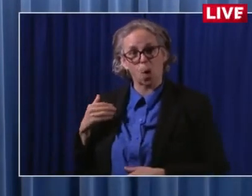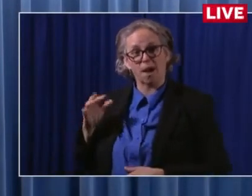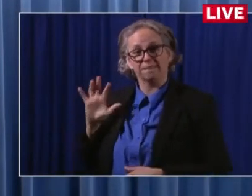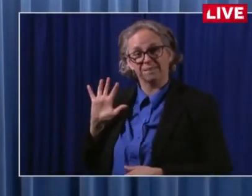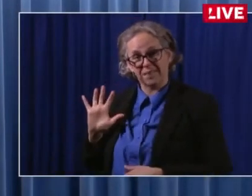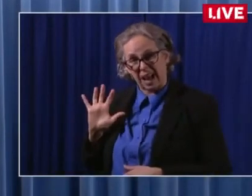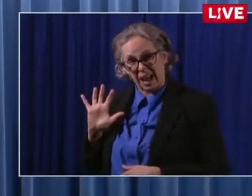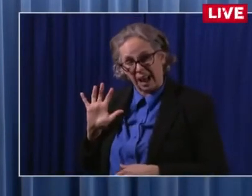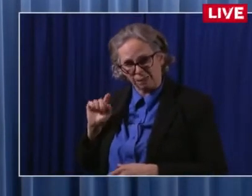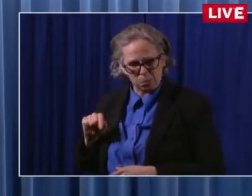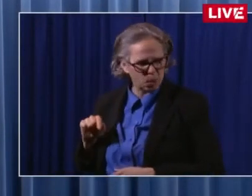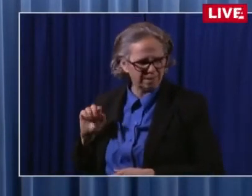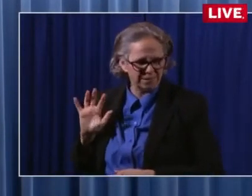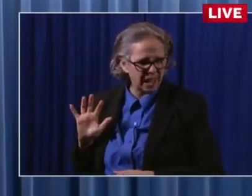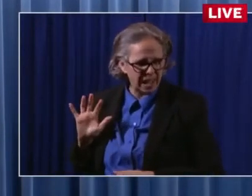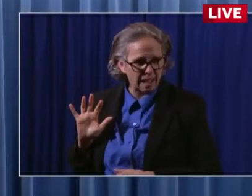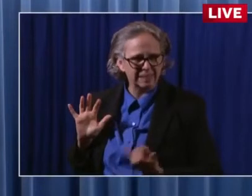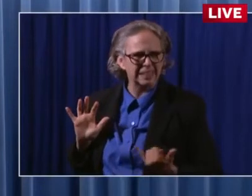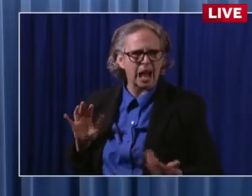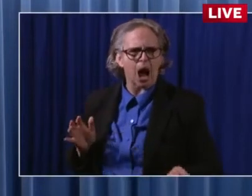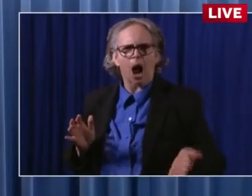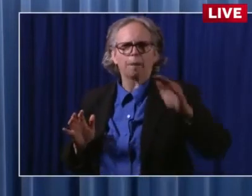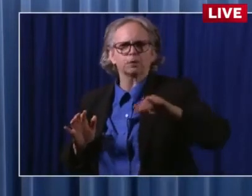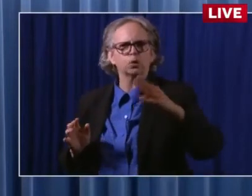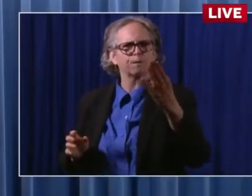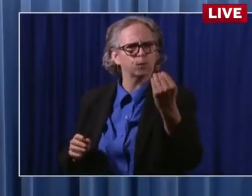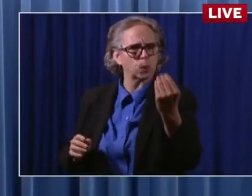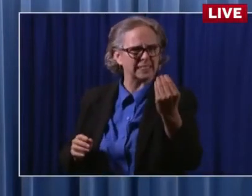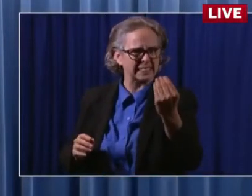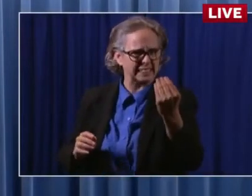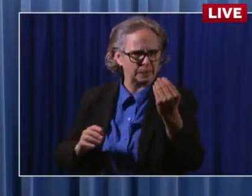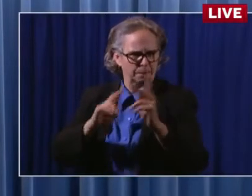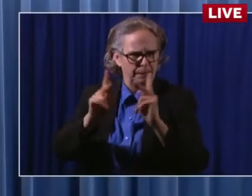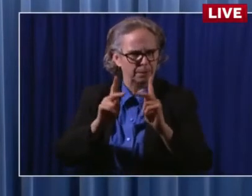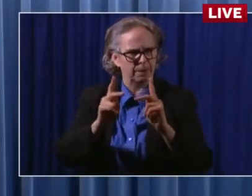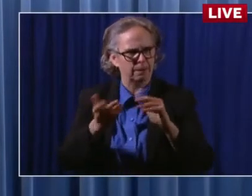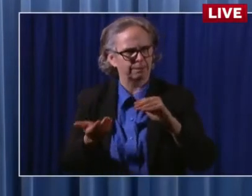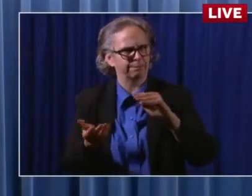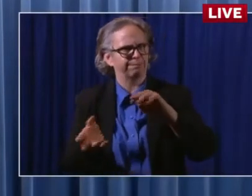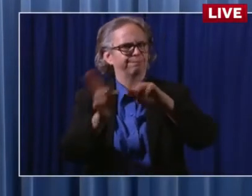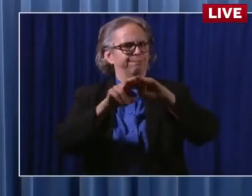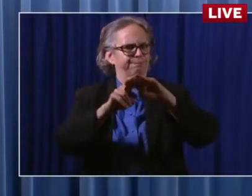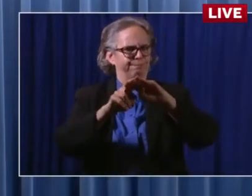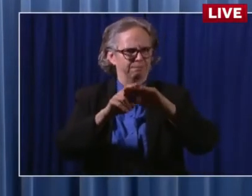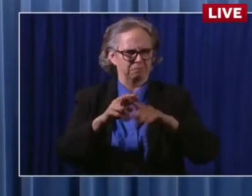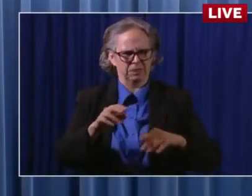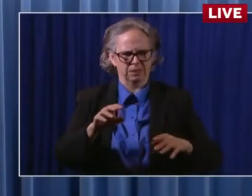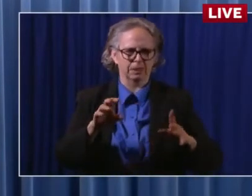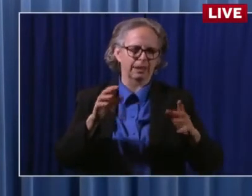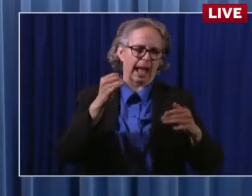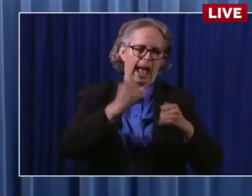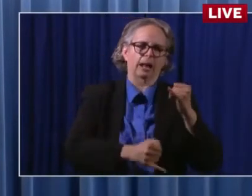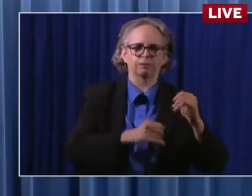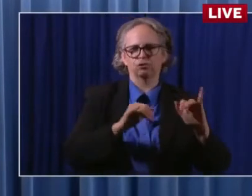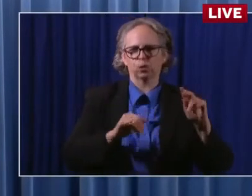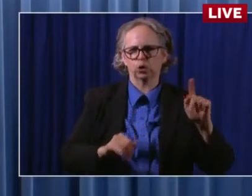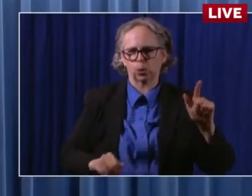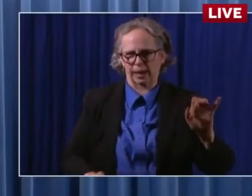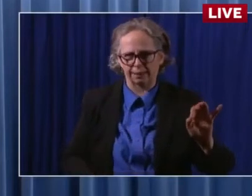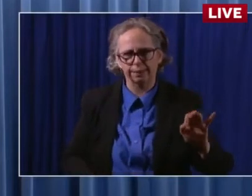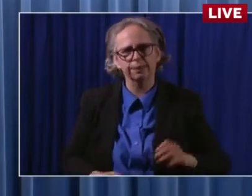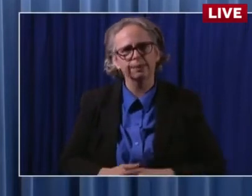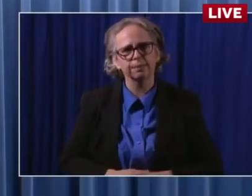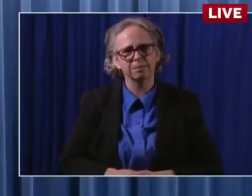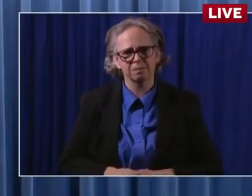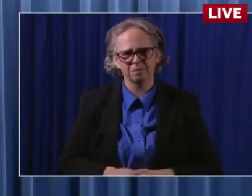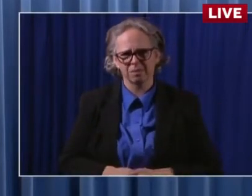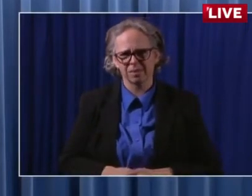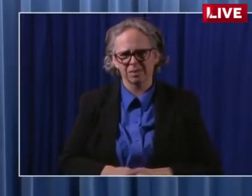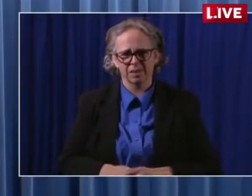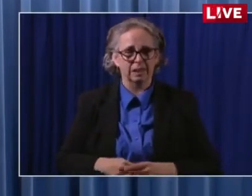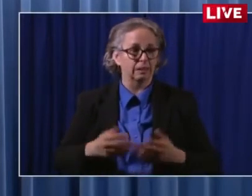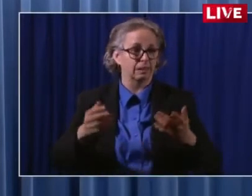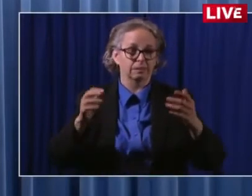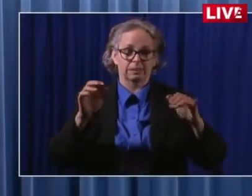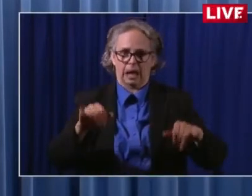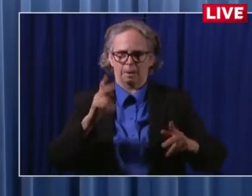CASES MORE THAN DOUBLED FROM AN AVERAGE OF 5.5 CASES ON JUNE 6 TO AN AVERAGE OF 14 CASES ON JUNE 29.